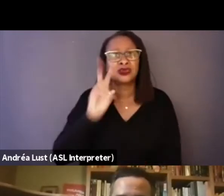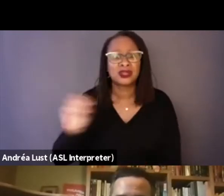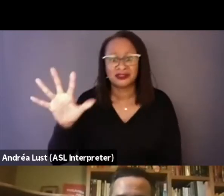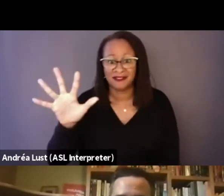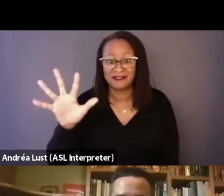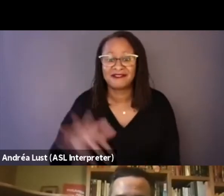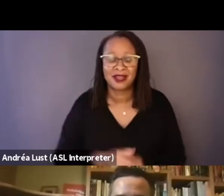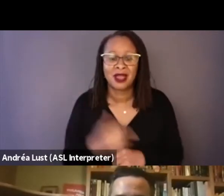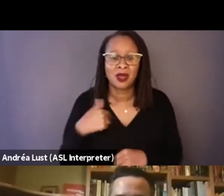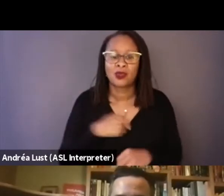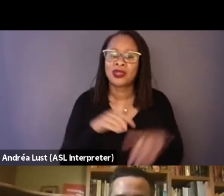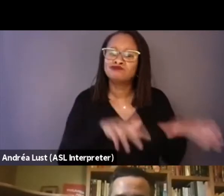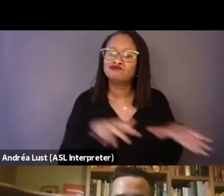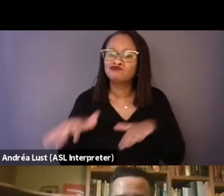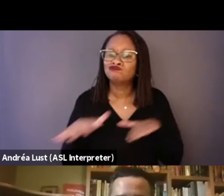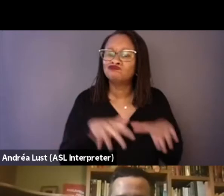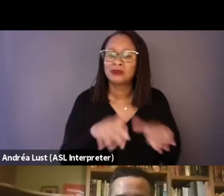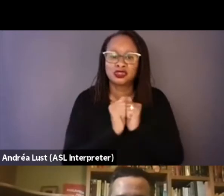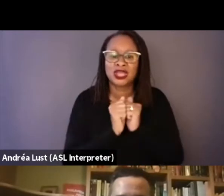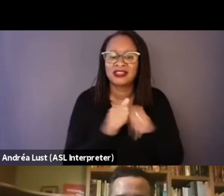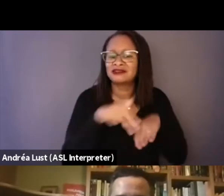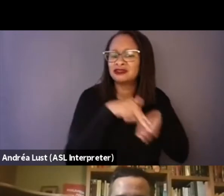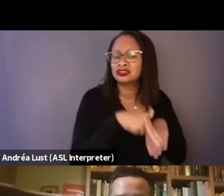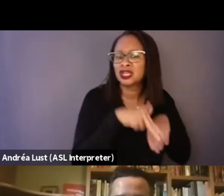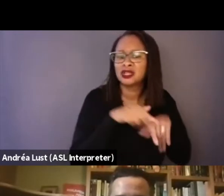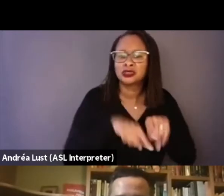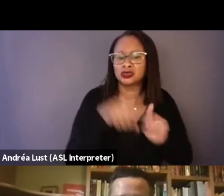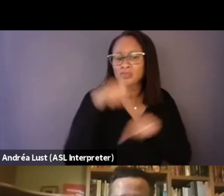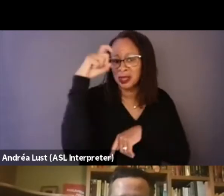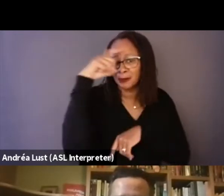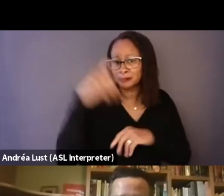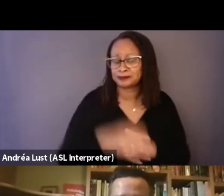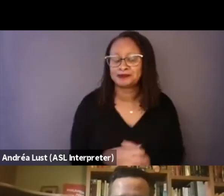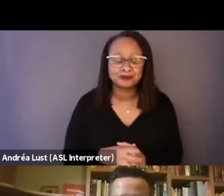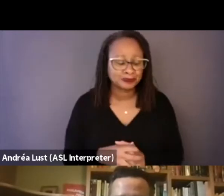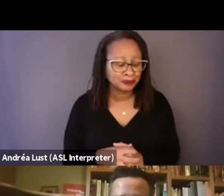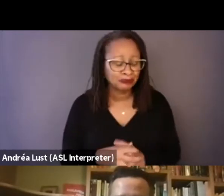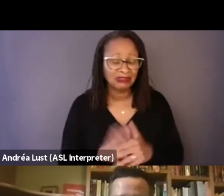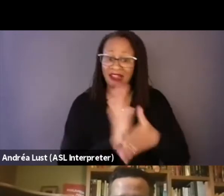We hung out together and skated over the course of the summer and filmed together and then I left,